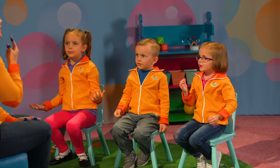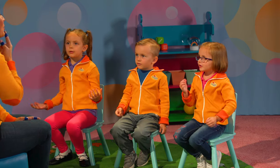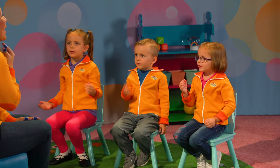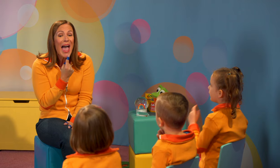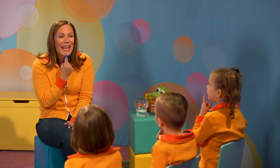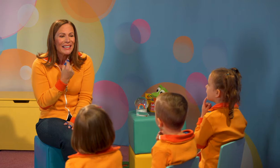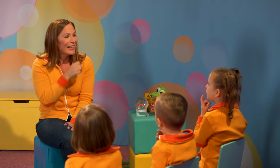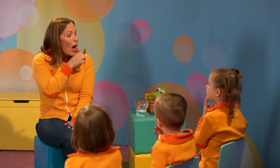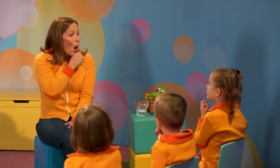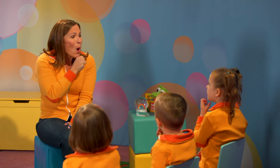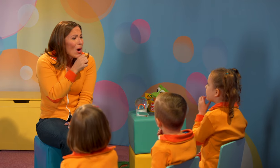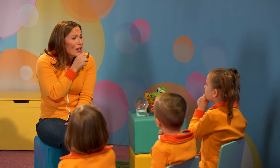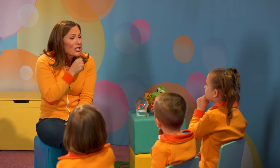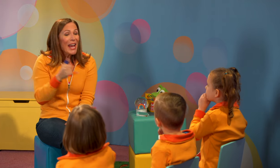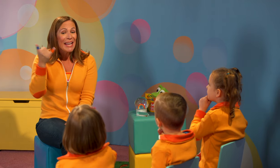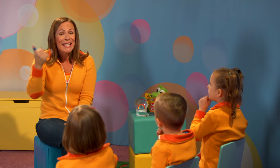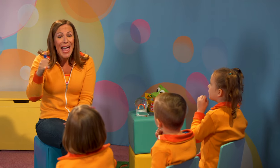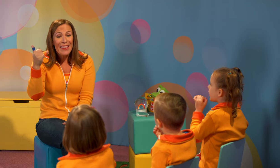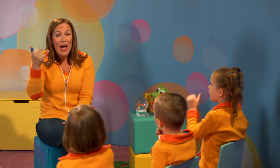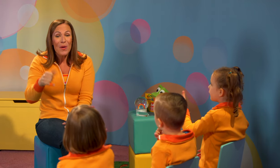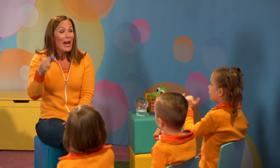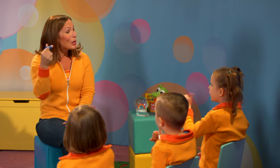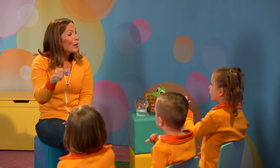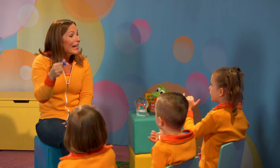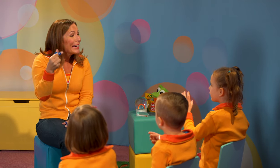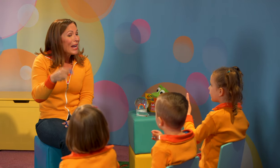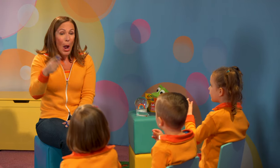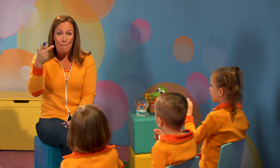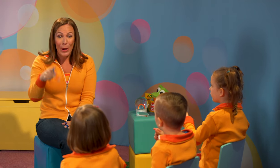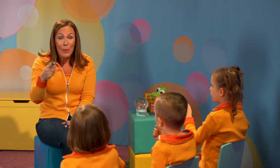There's red, orange, yellow, green, purple, and blue.